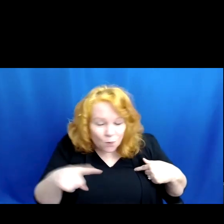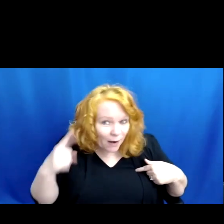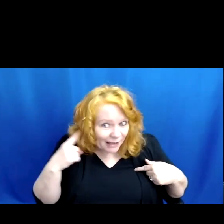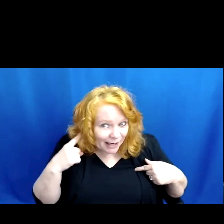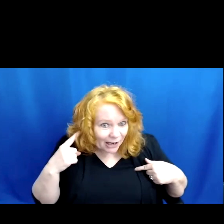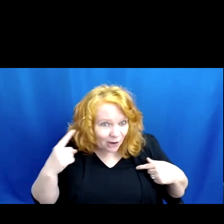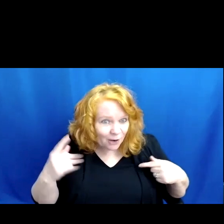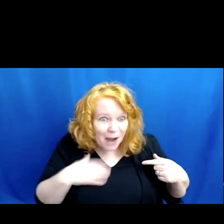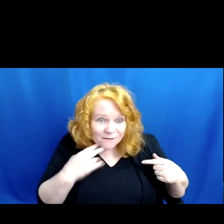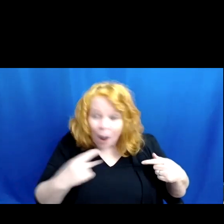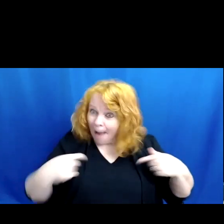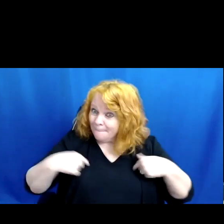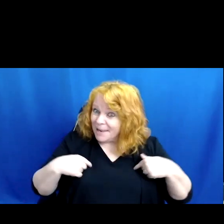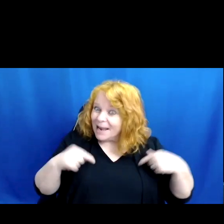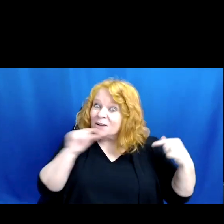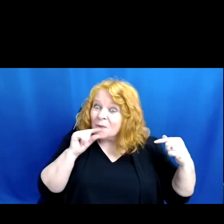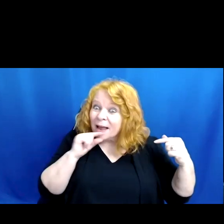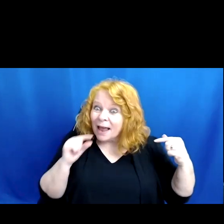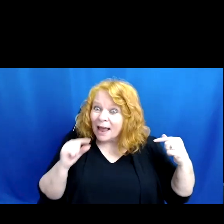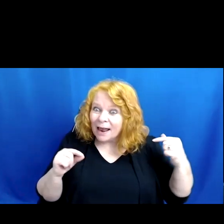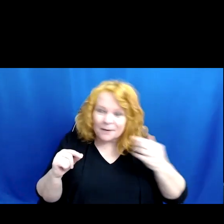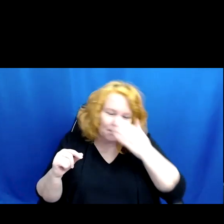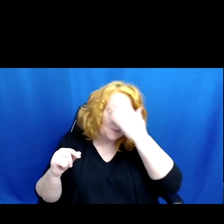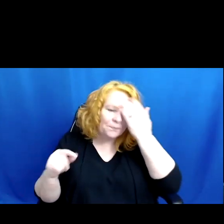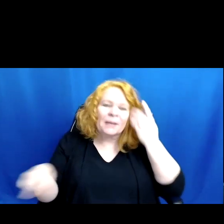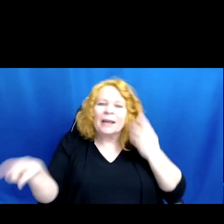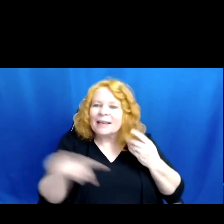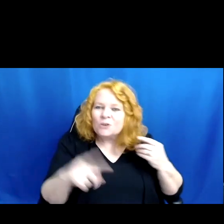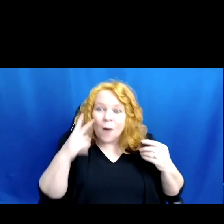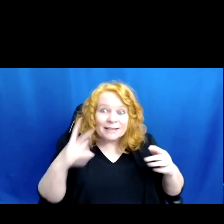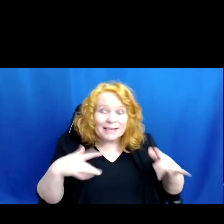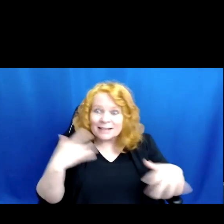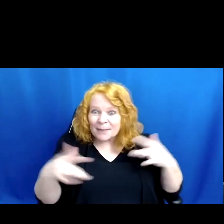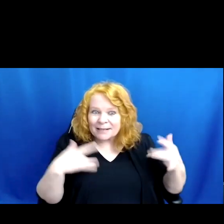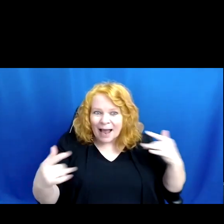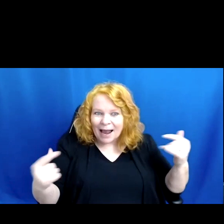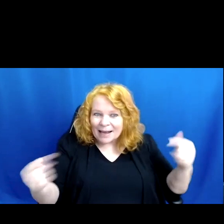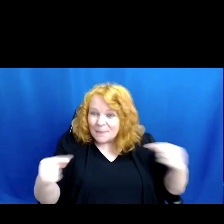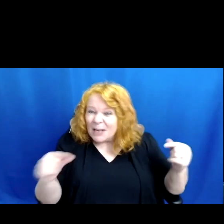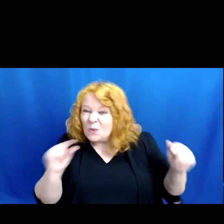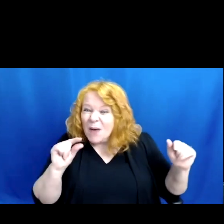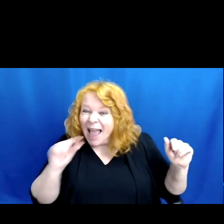Over here. (laughes) It's Marvin. Hello Marvin. I haven’t seen you in ages.